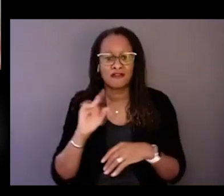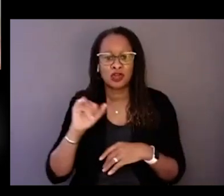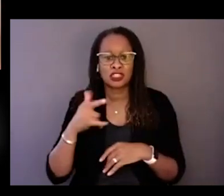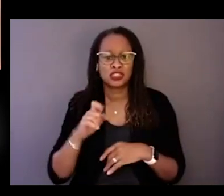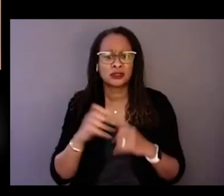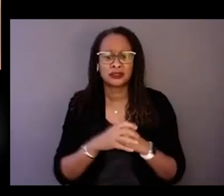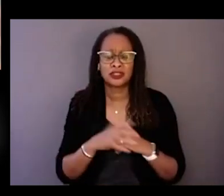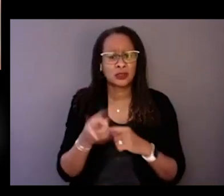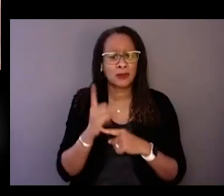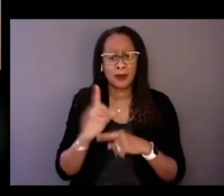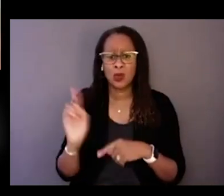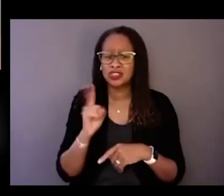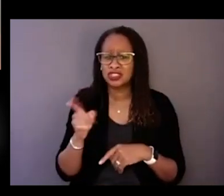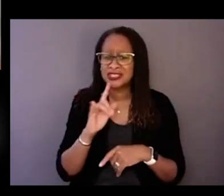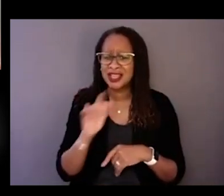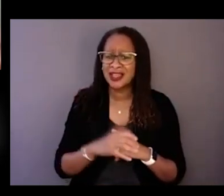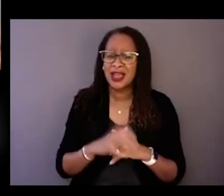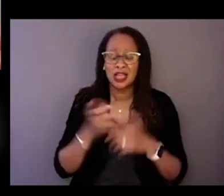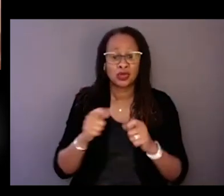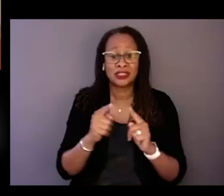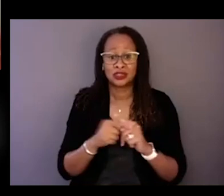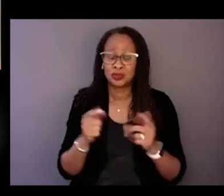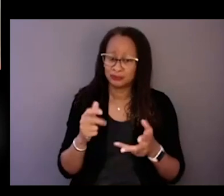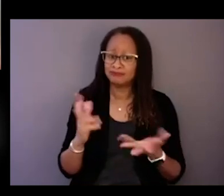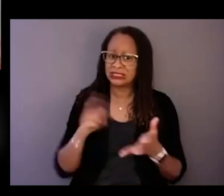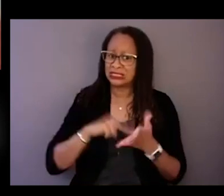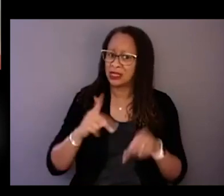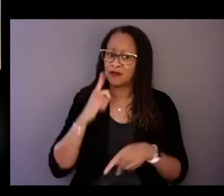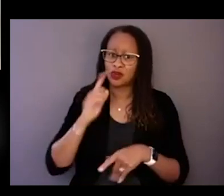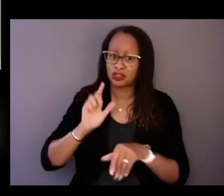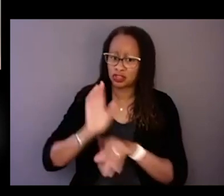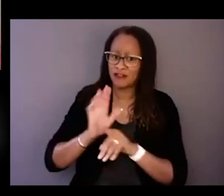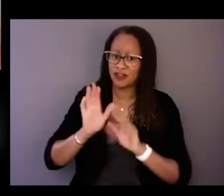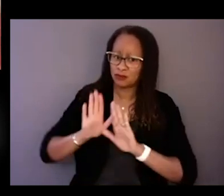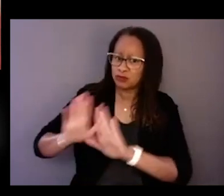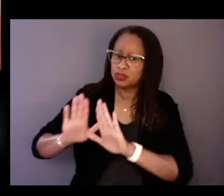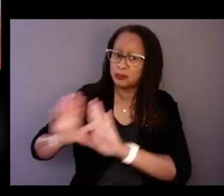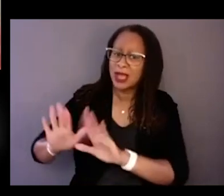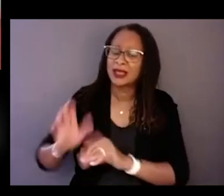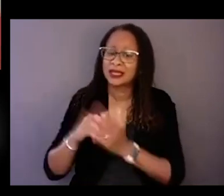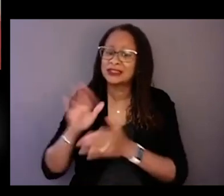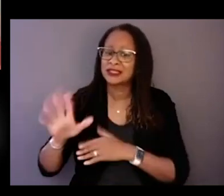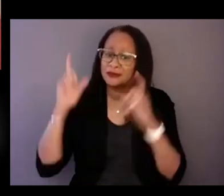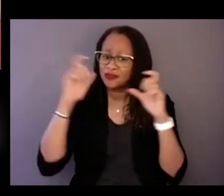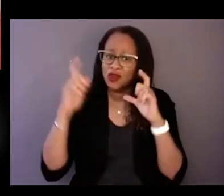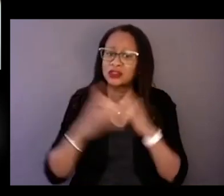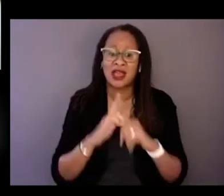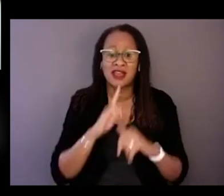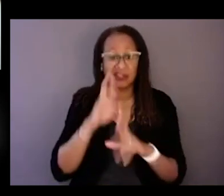where she is trying to stick up for herself and push back that I think I really respect.